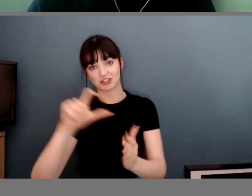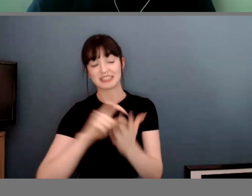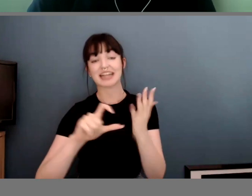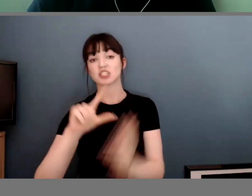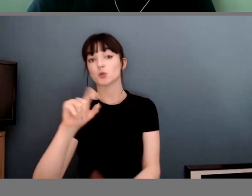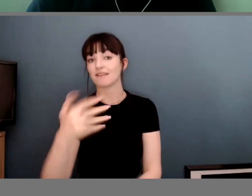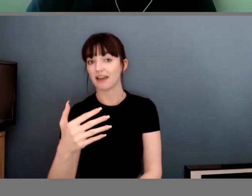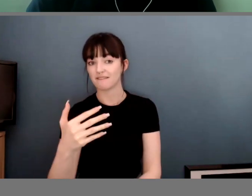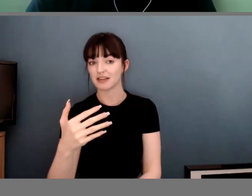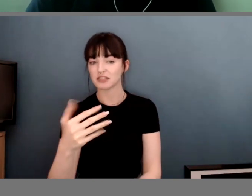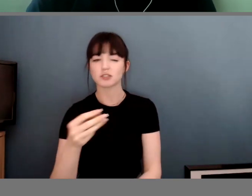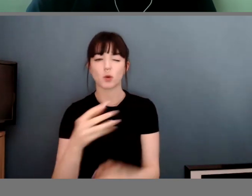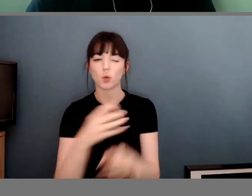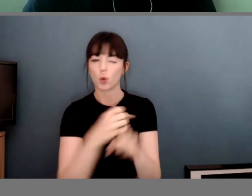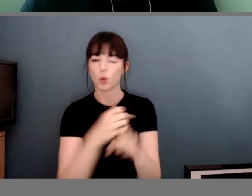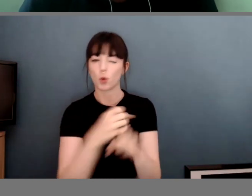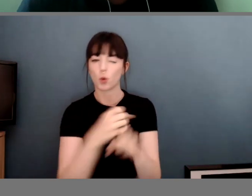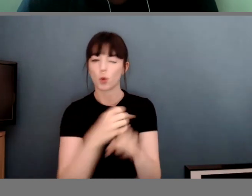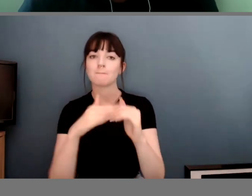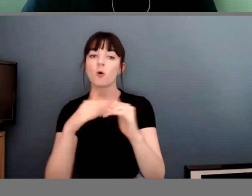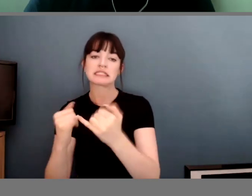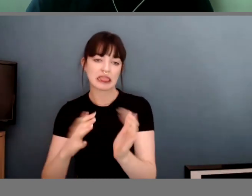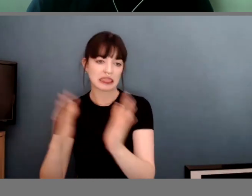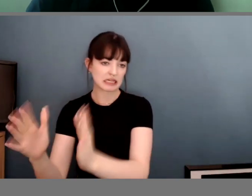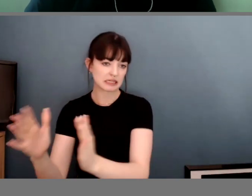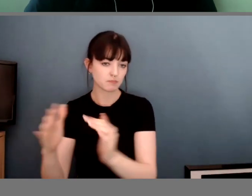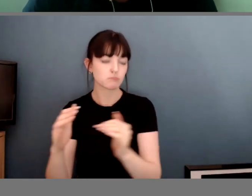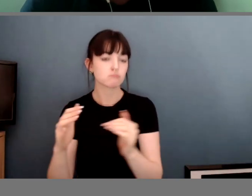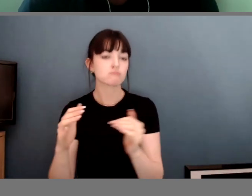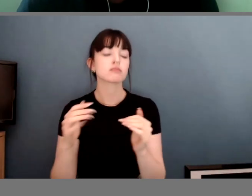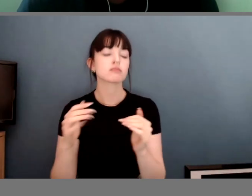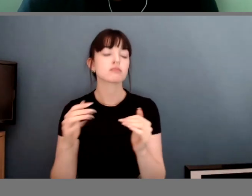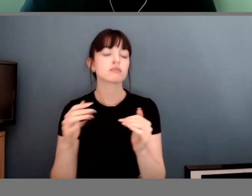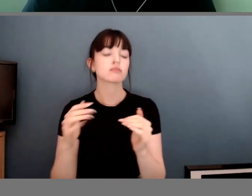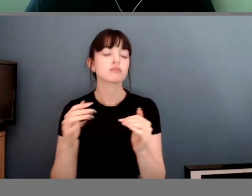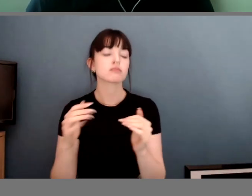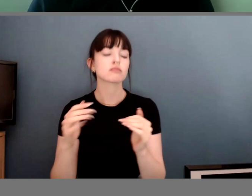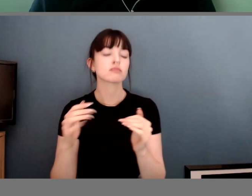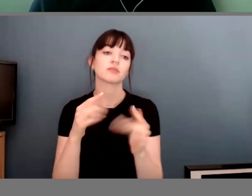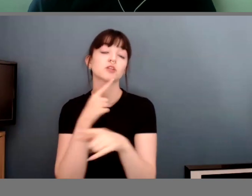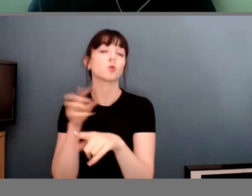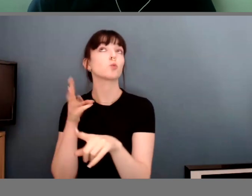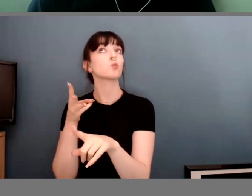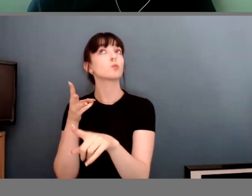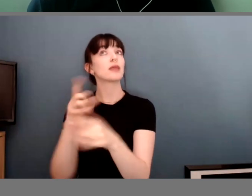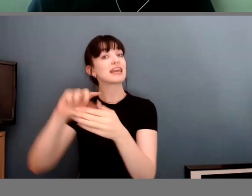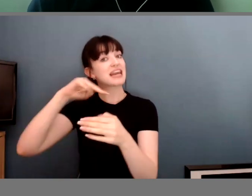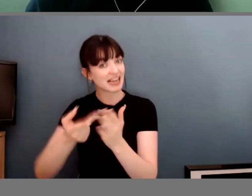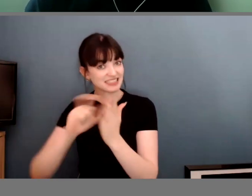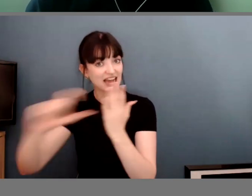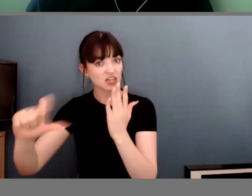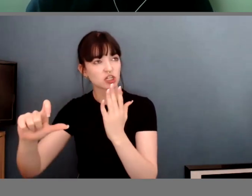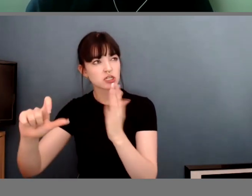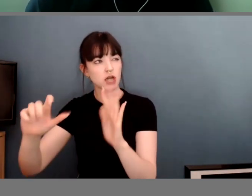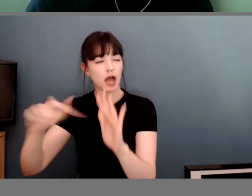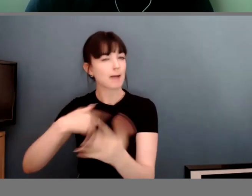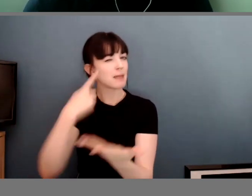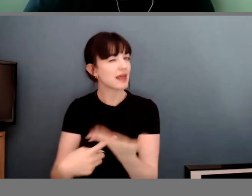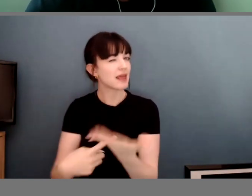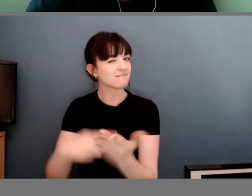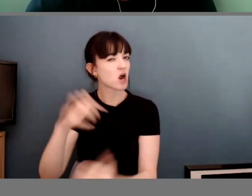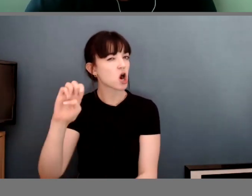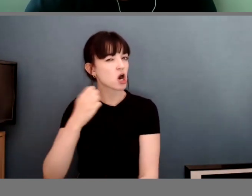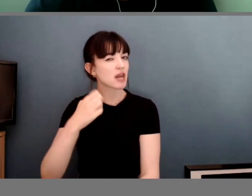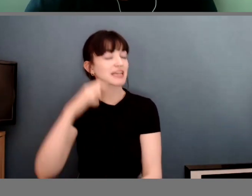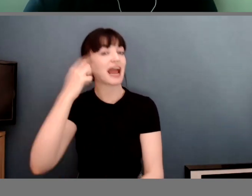next section and that's due to be signed into action I am told, early next year.